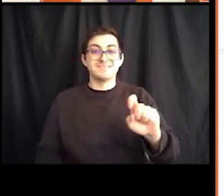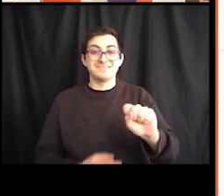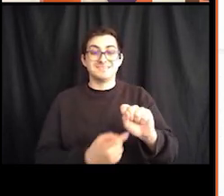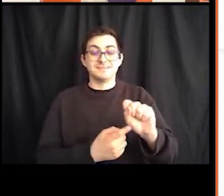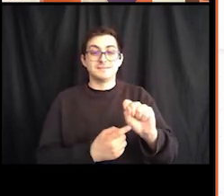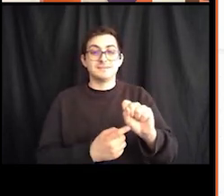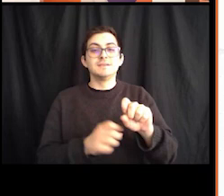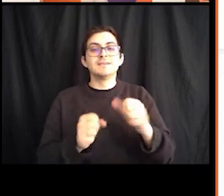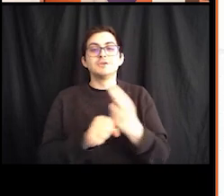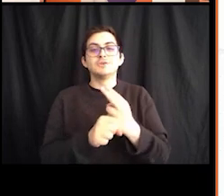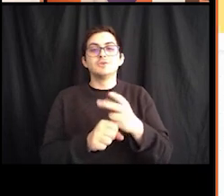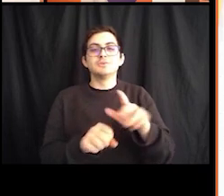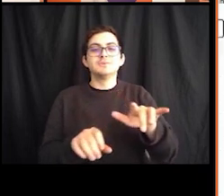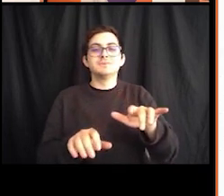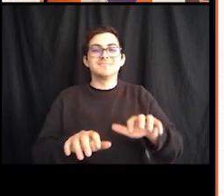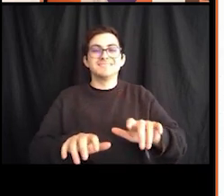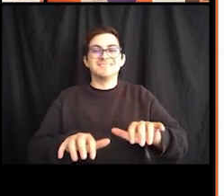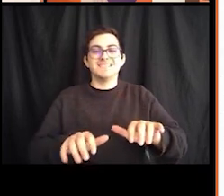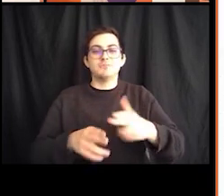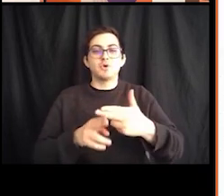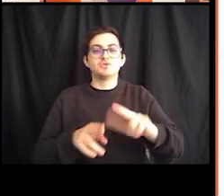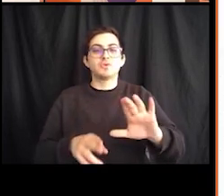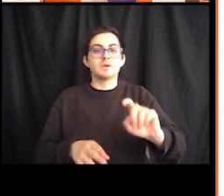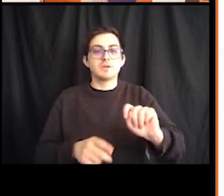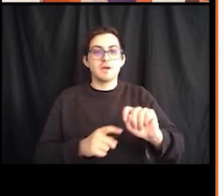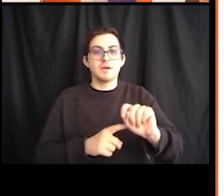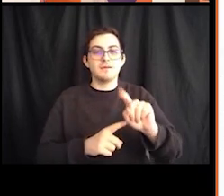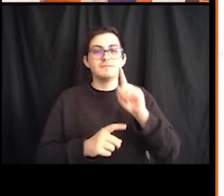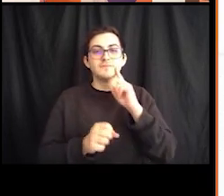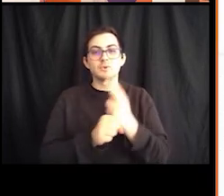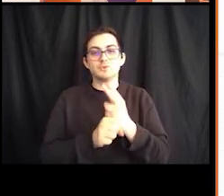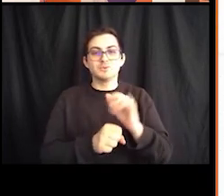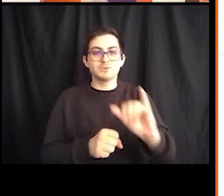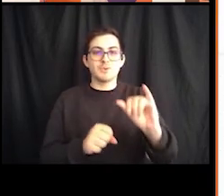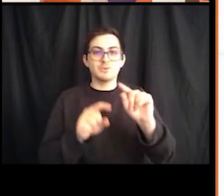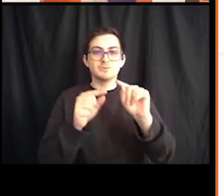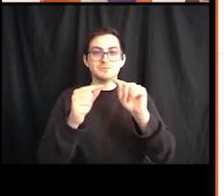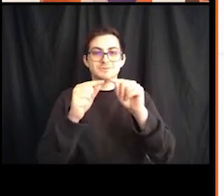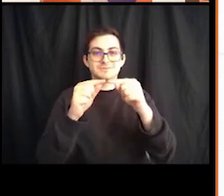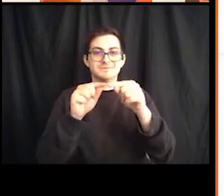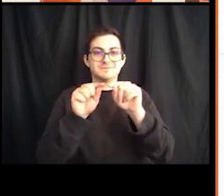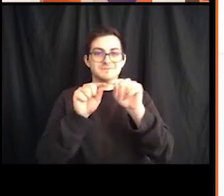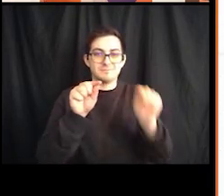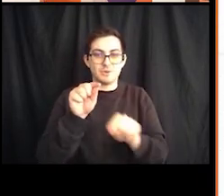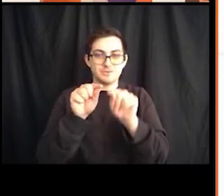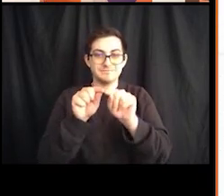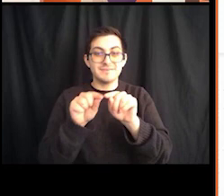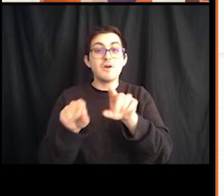to toggle the component panel. And lastly, if you're sticker happy like me, you can drag your dock to the left or to the right